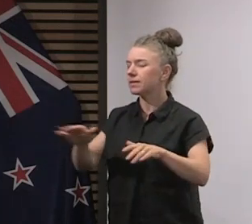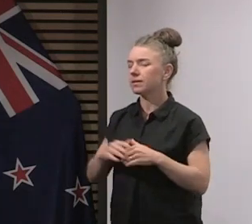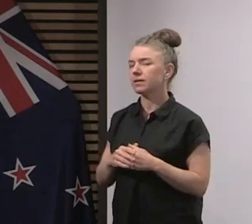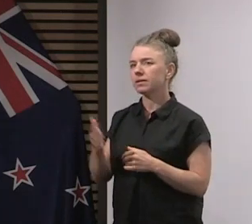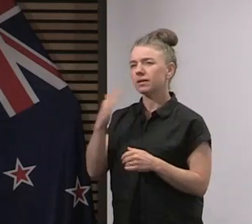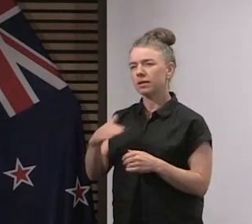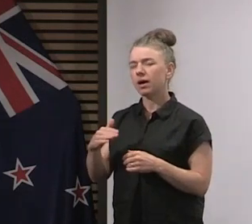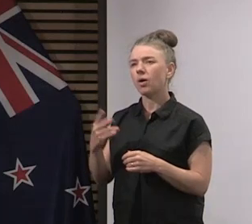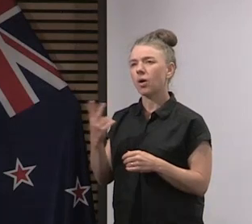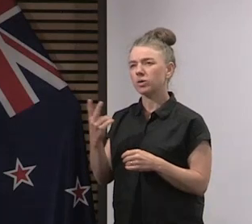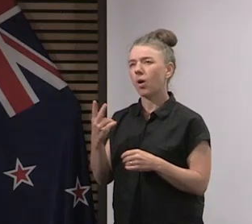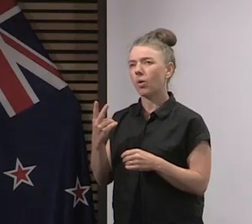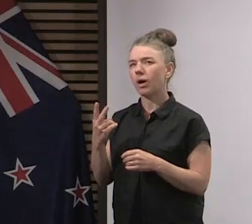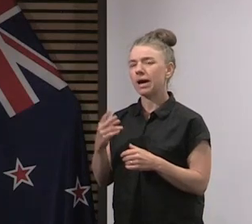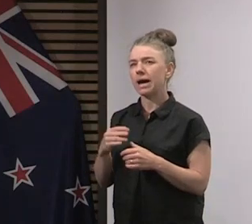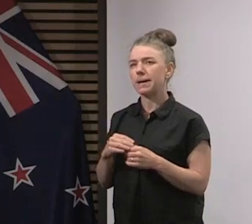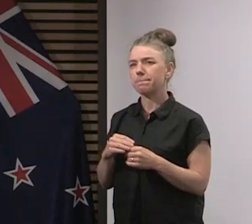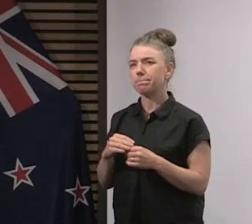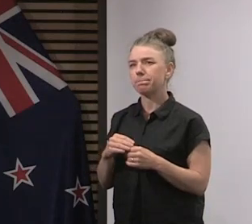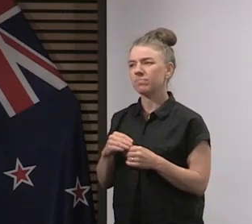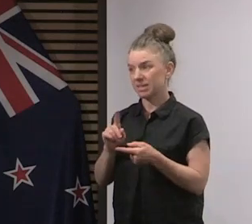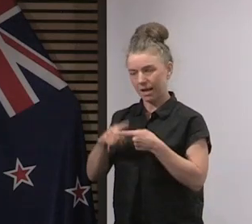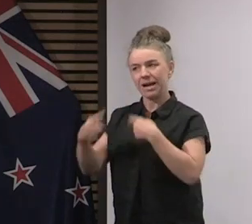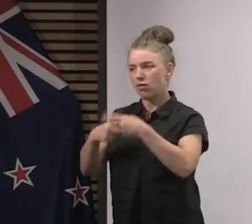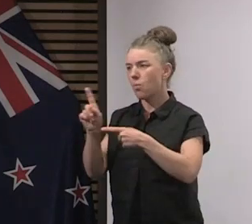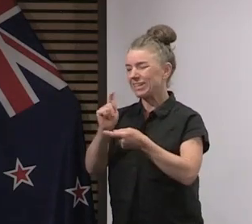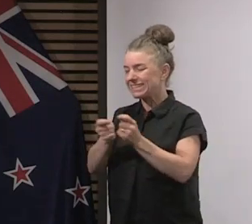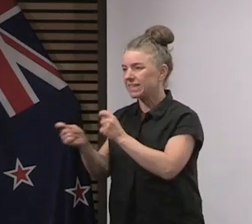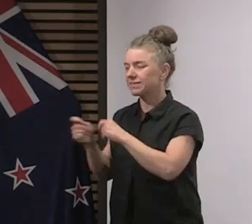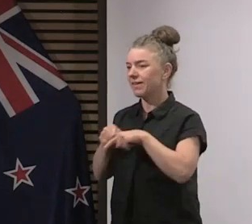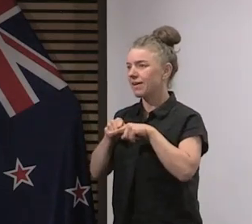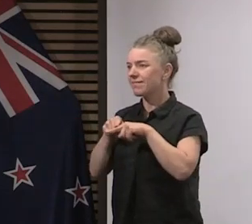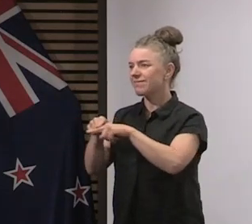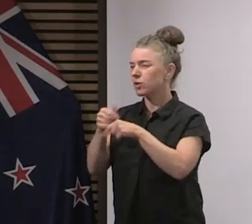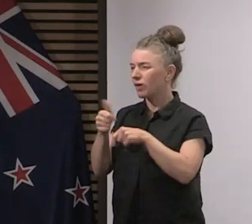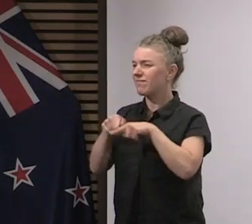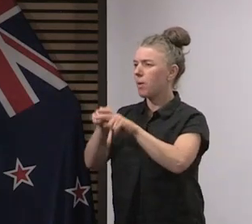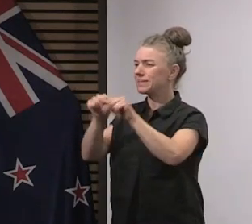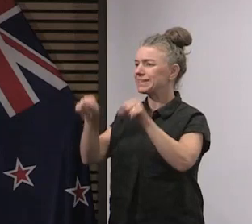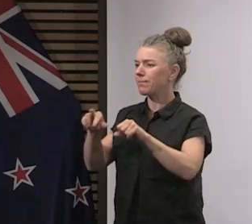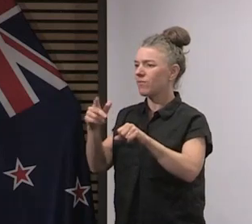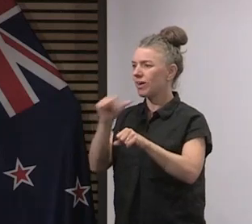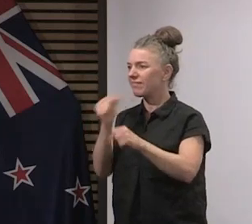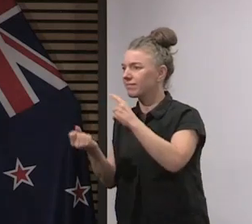you know, physical separation, hand hygiene and so on to prevent infection and of